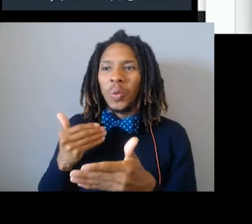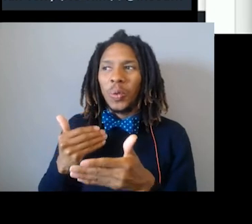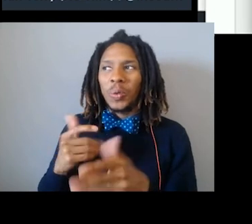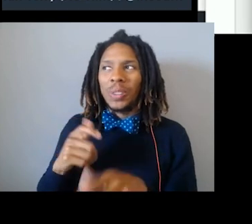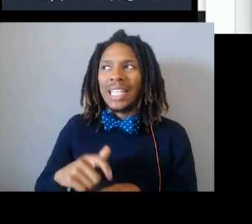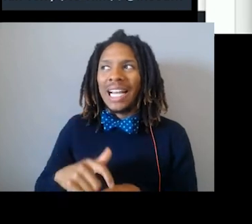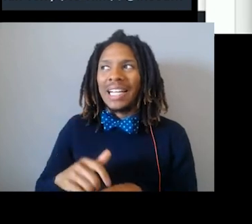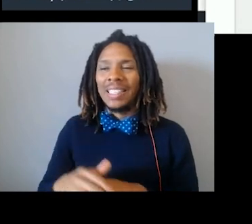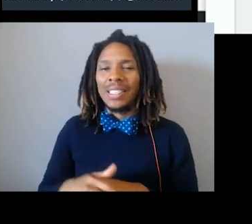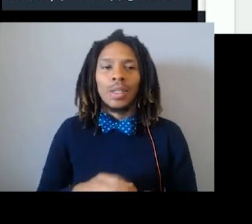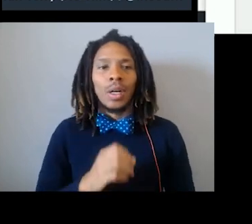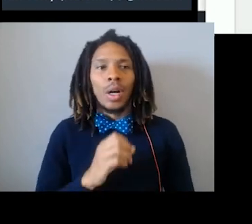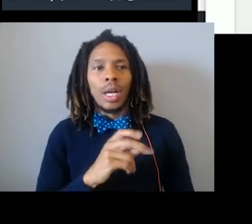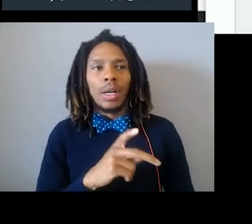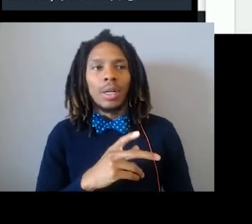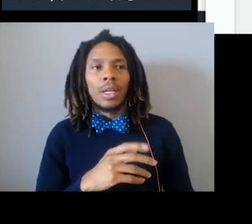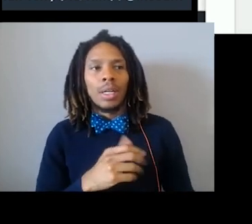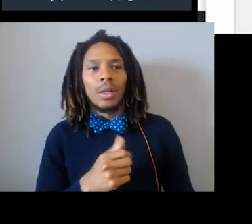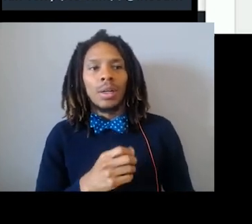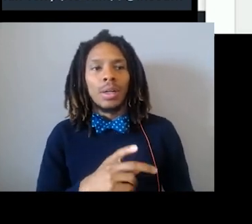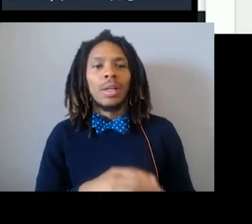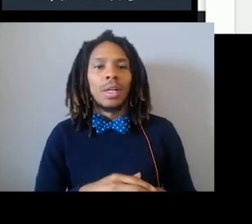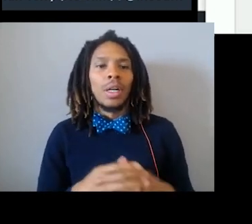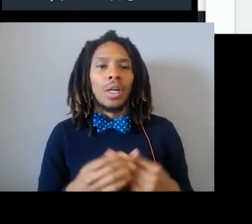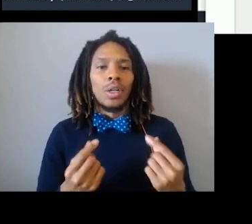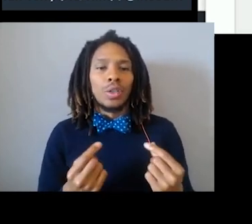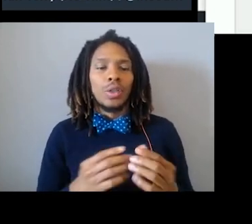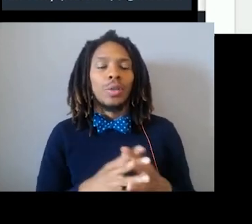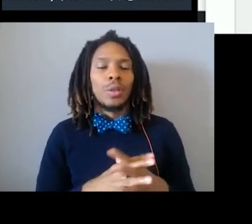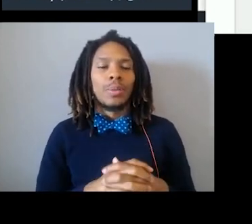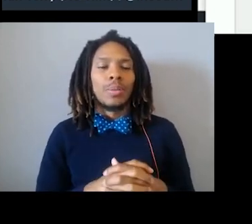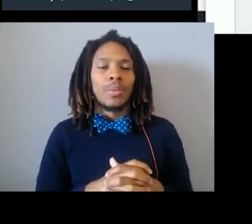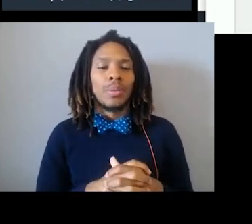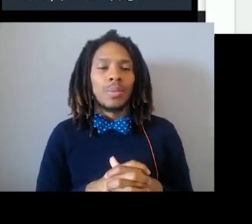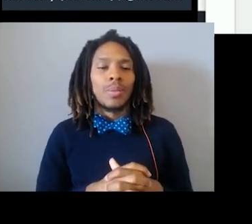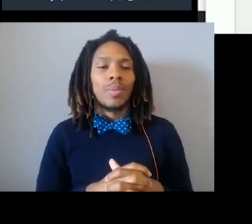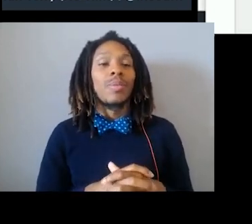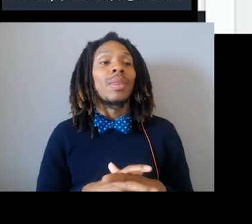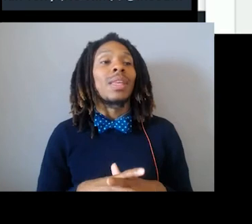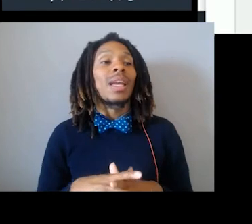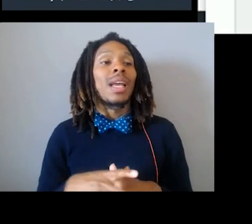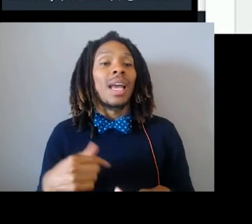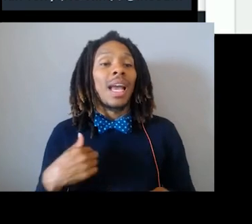All right. So let's do this. I have a directive for...